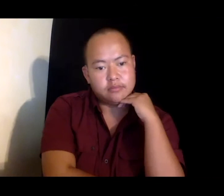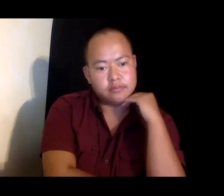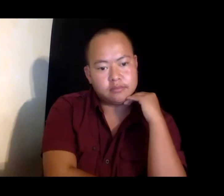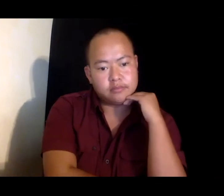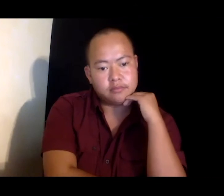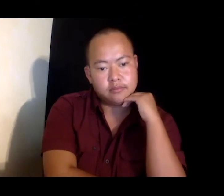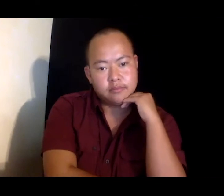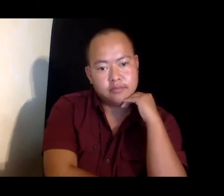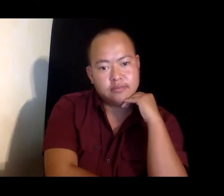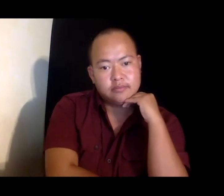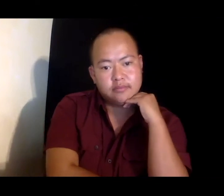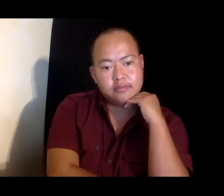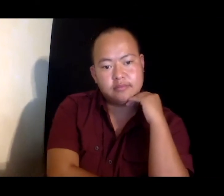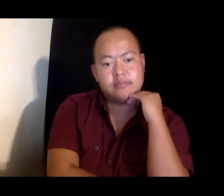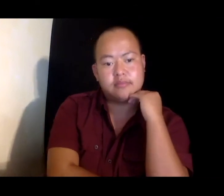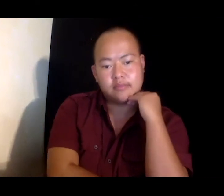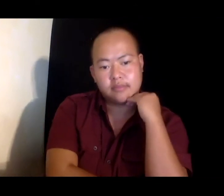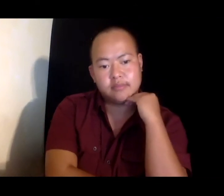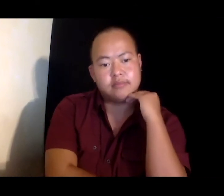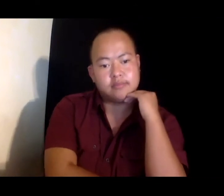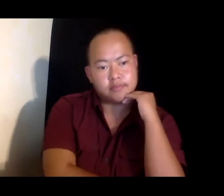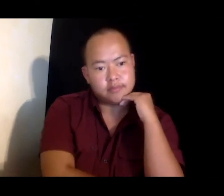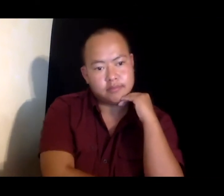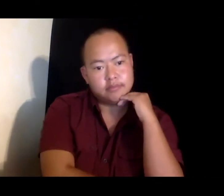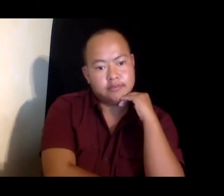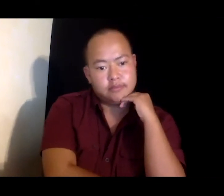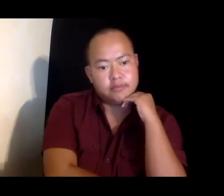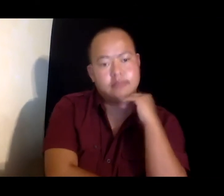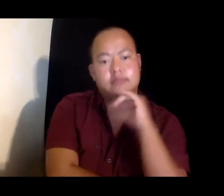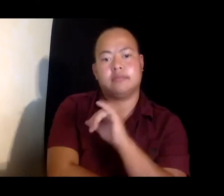If an employee has an accident on the job